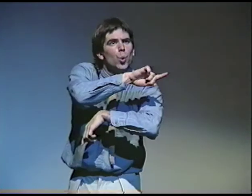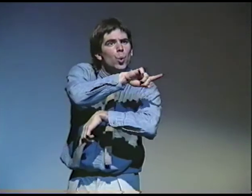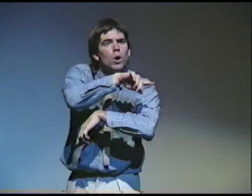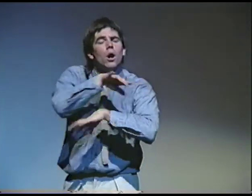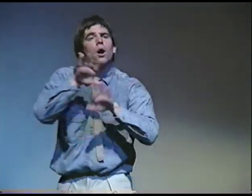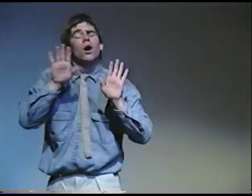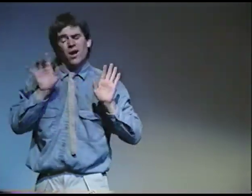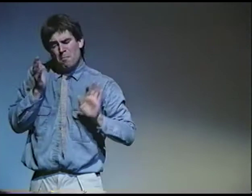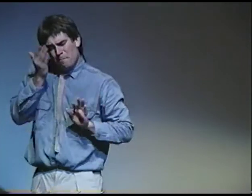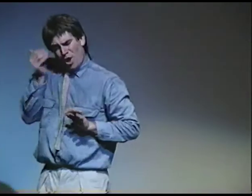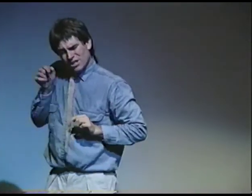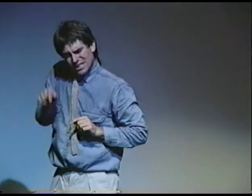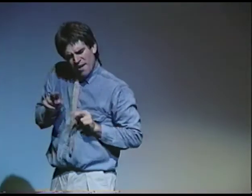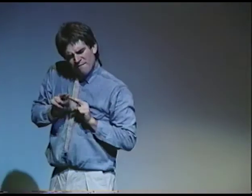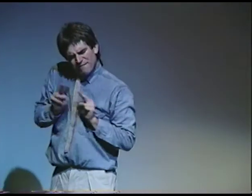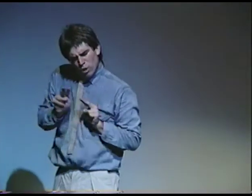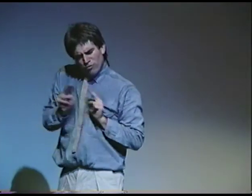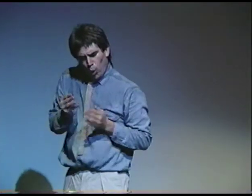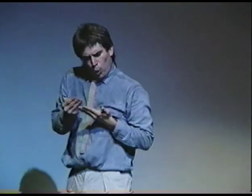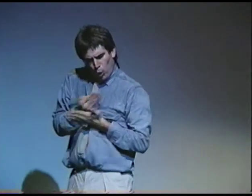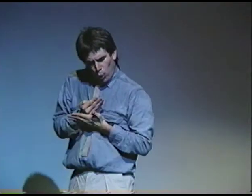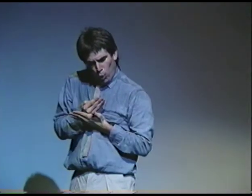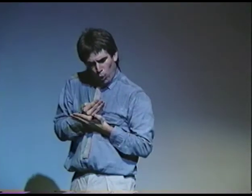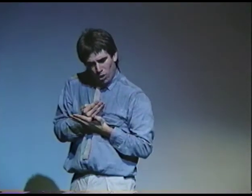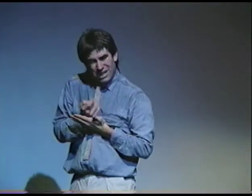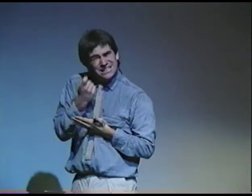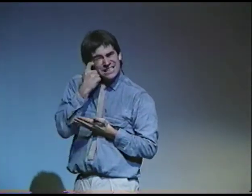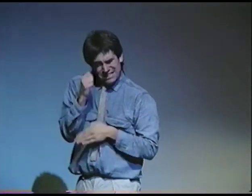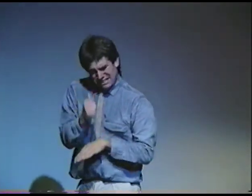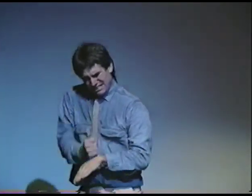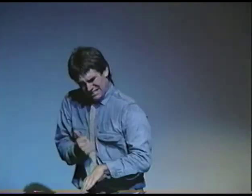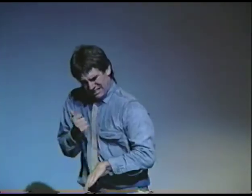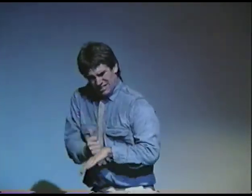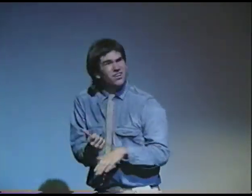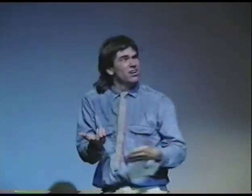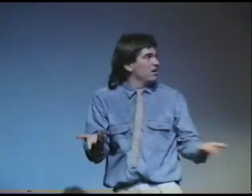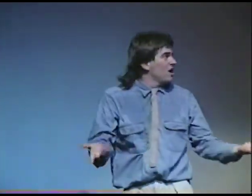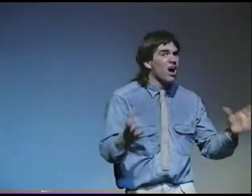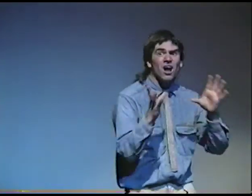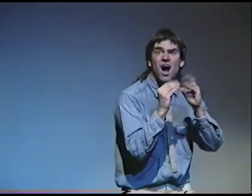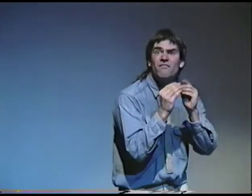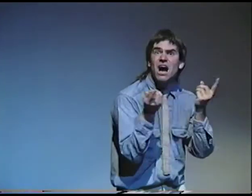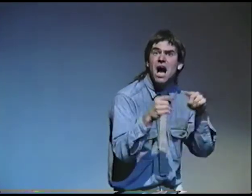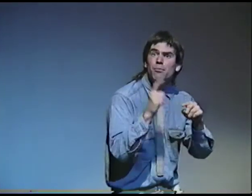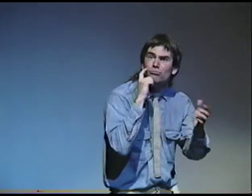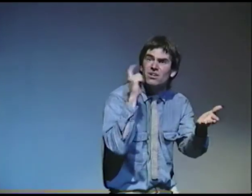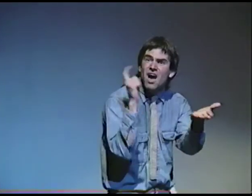But let me warn you, because this is a very, very new thing.